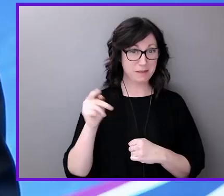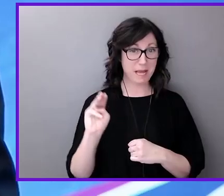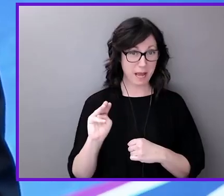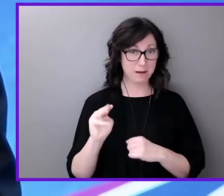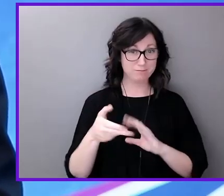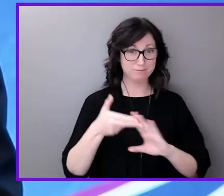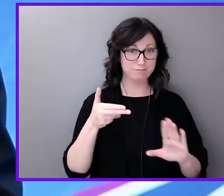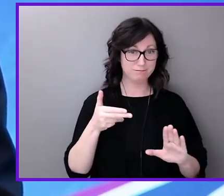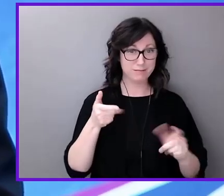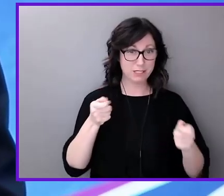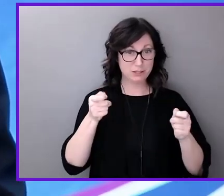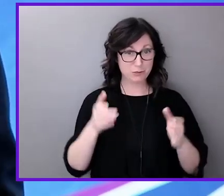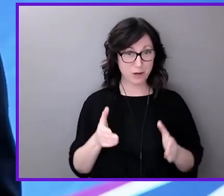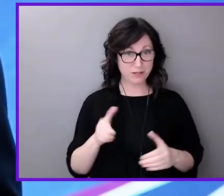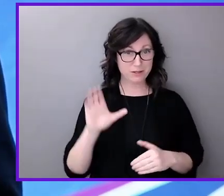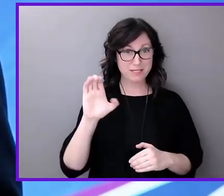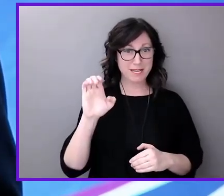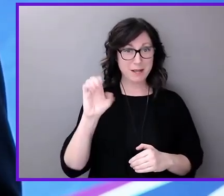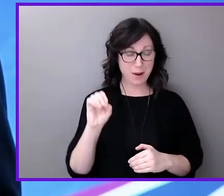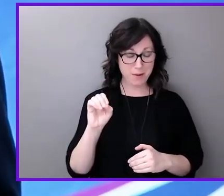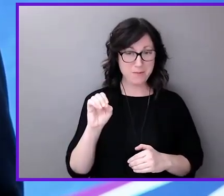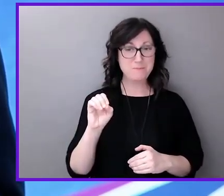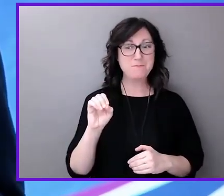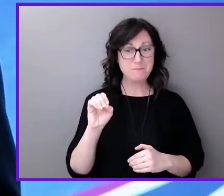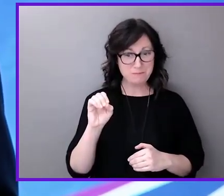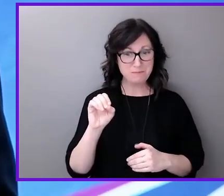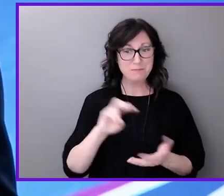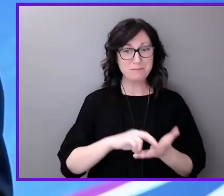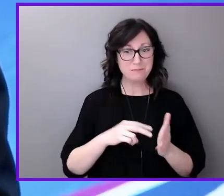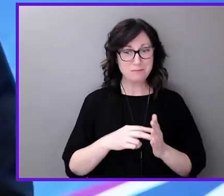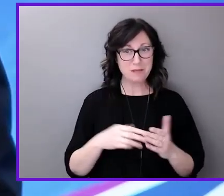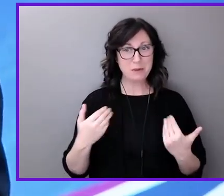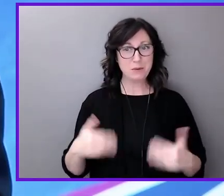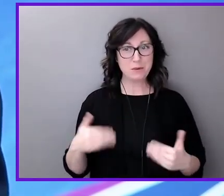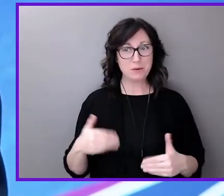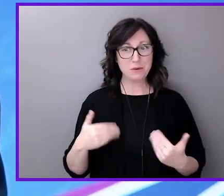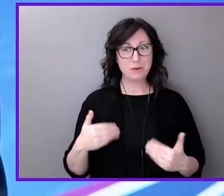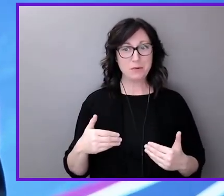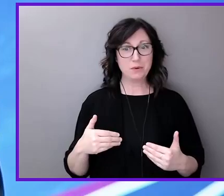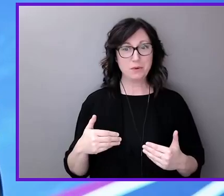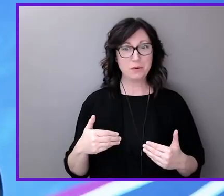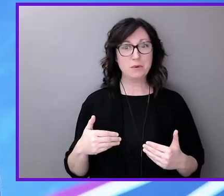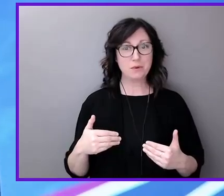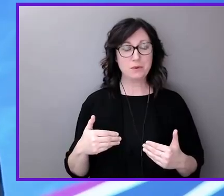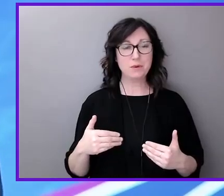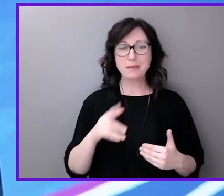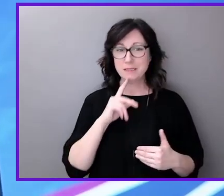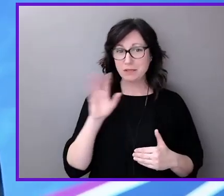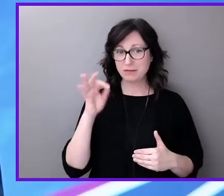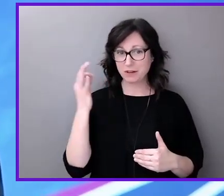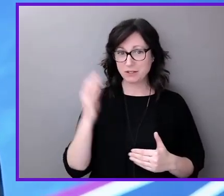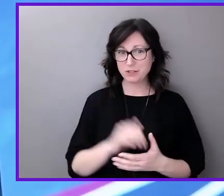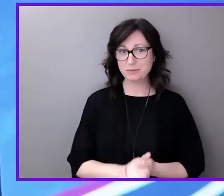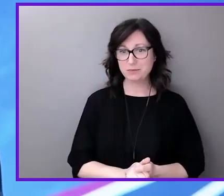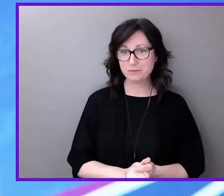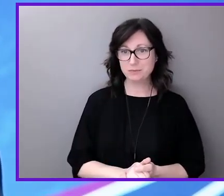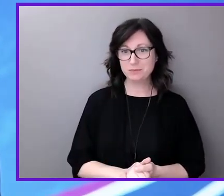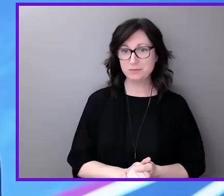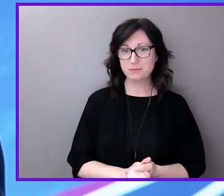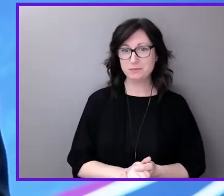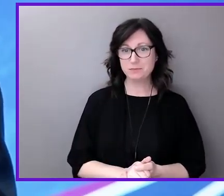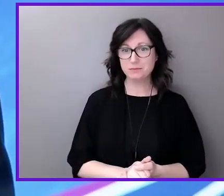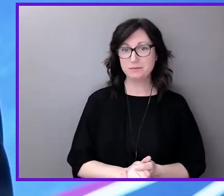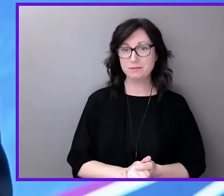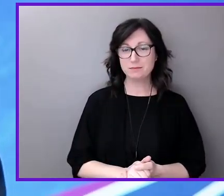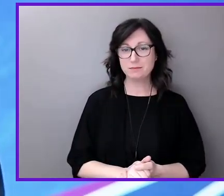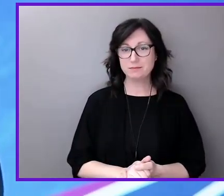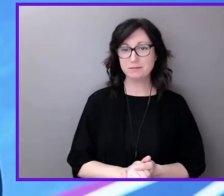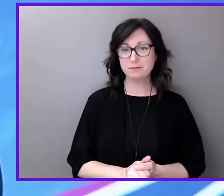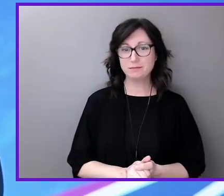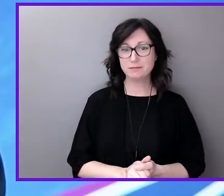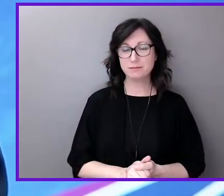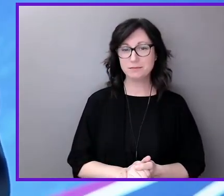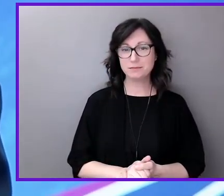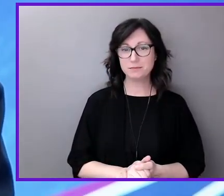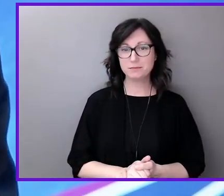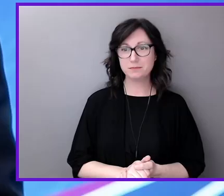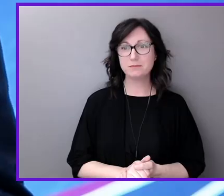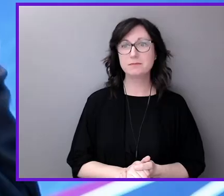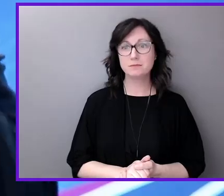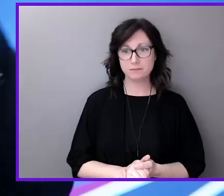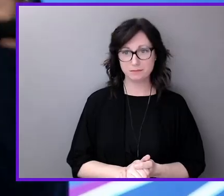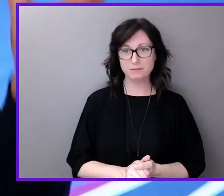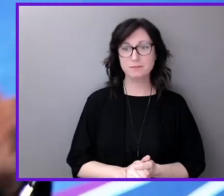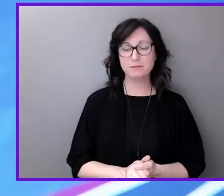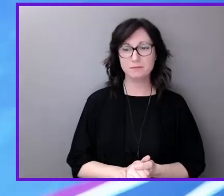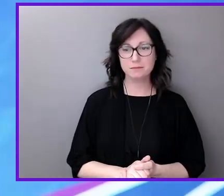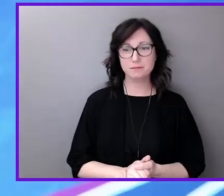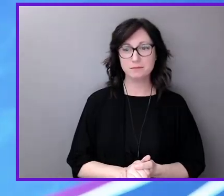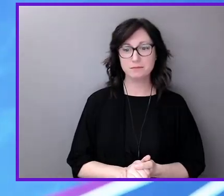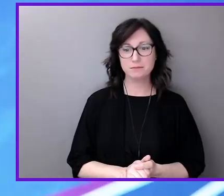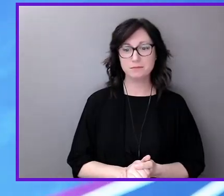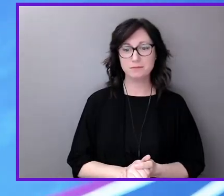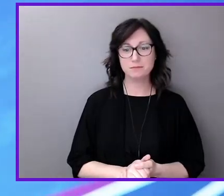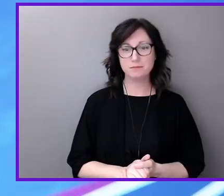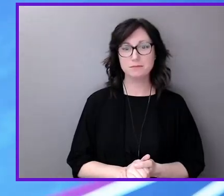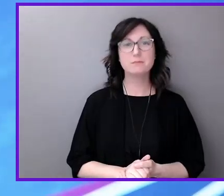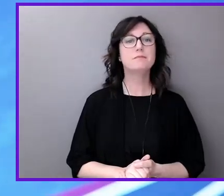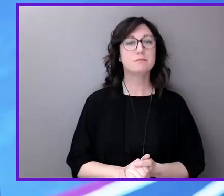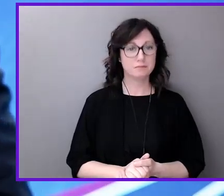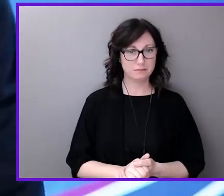So it will be nine years as CEO and 10 previously as Vice-Chair.